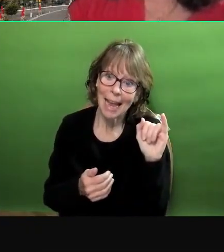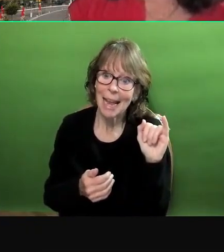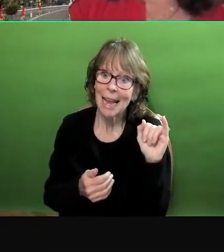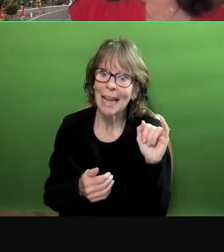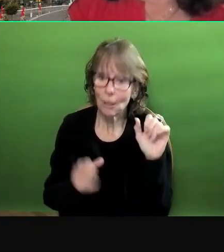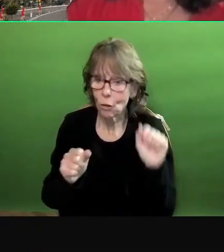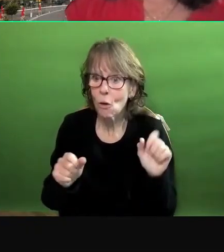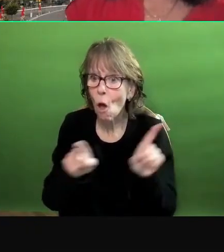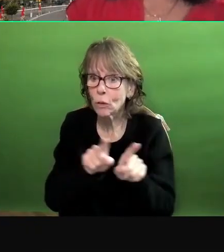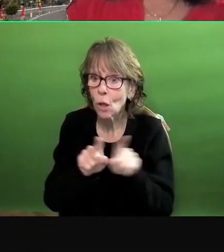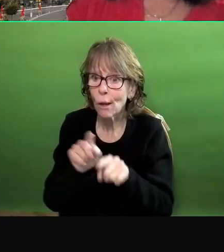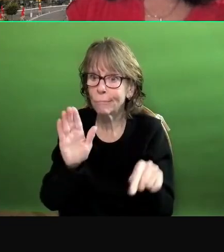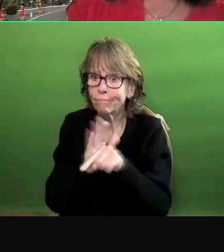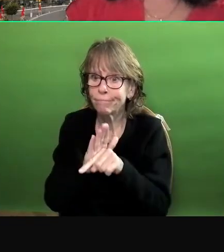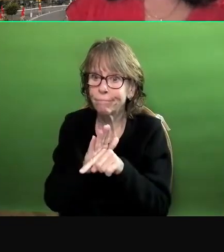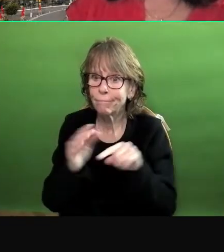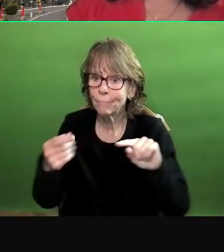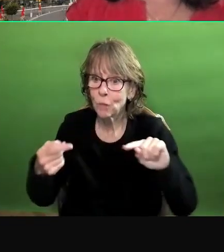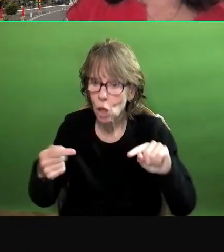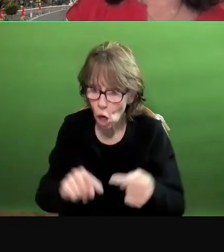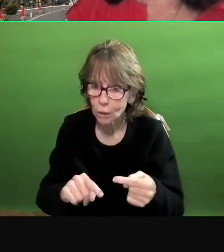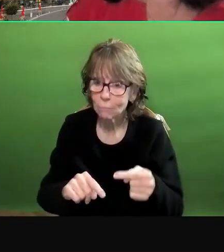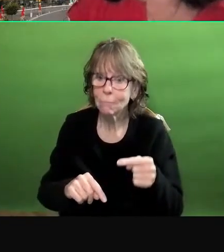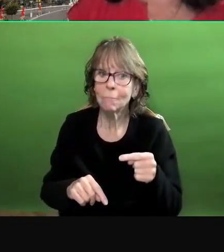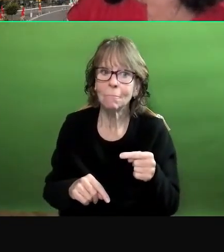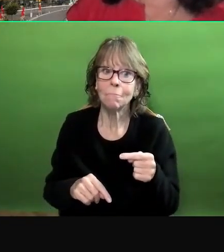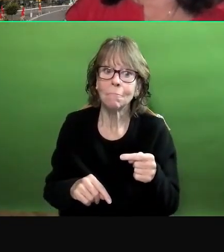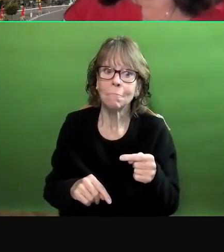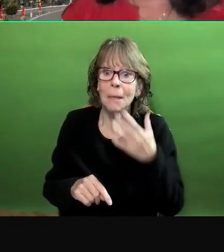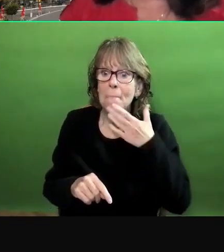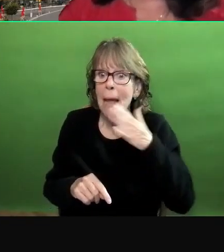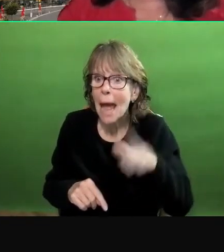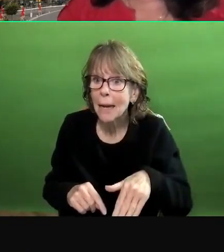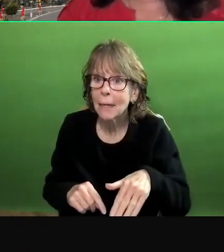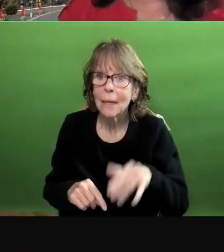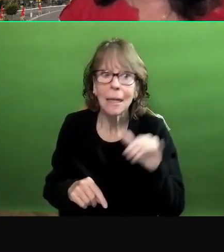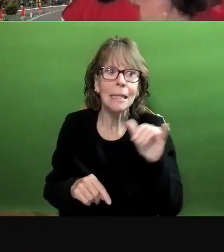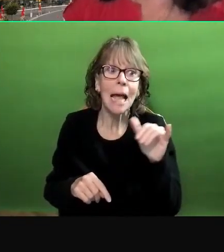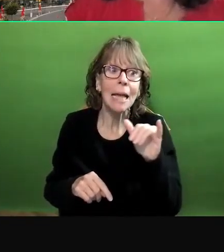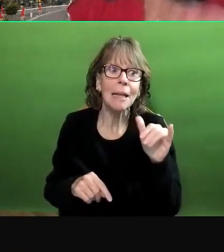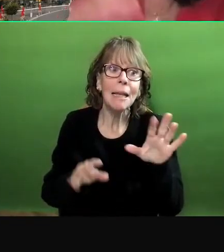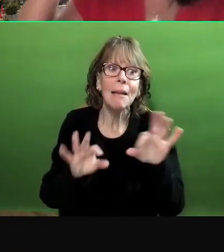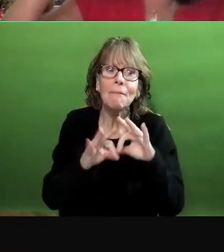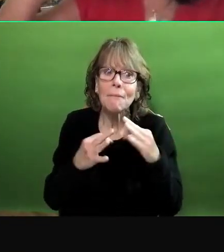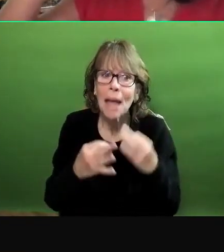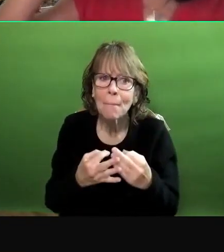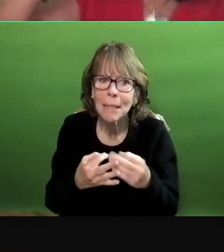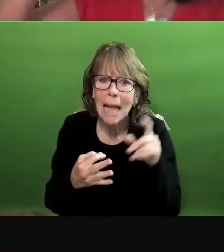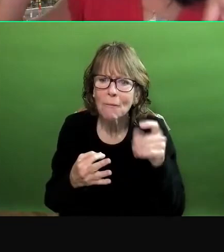And some of the ways in which AI can be harmful is, family caregivers have to learn how to manage new system, which is a part